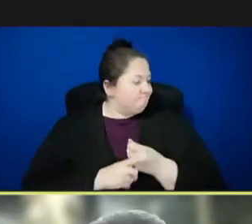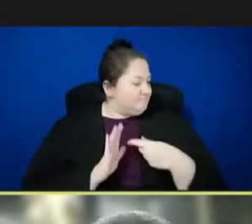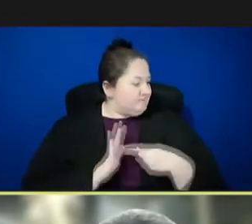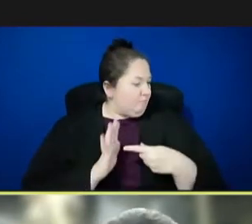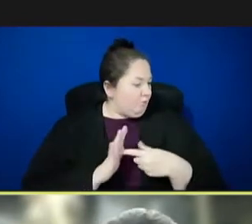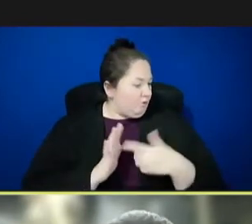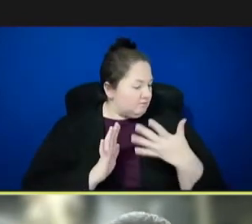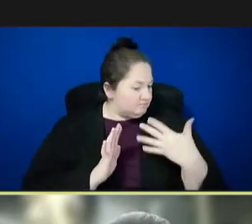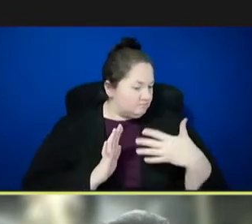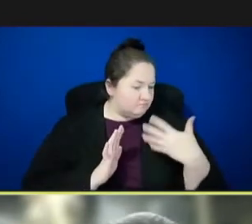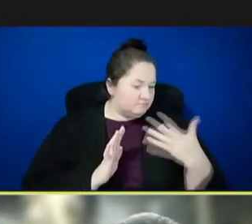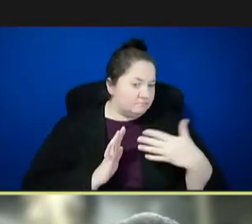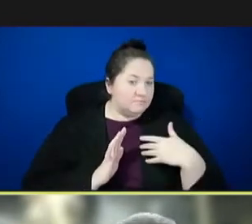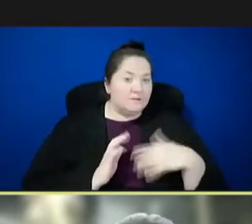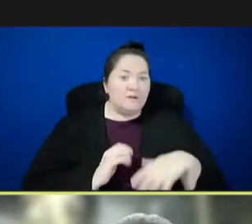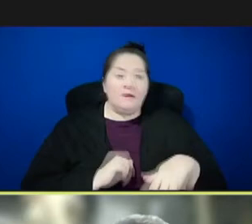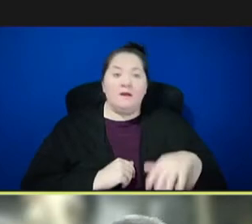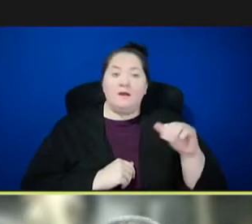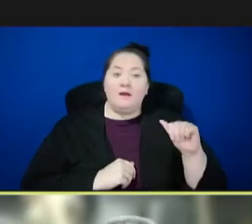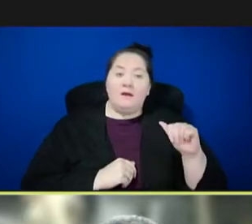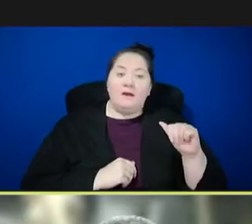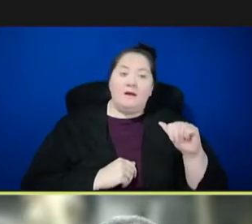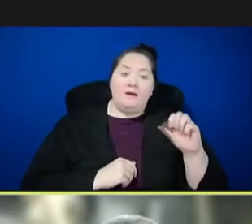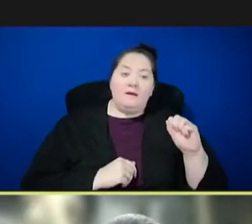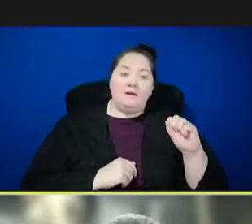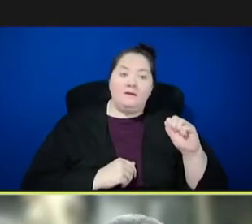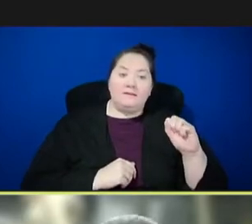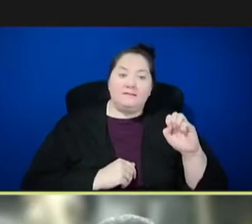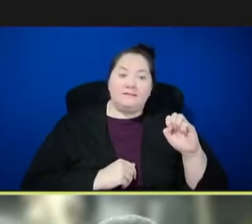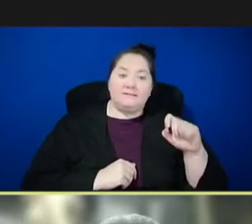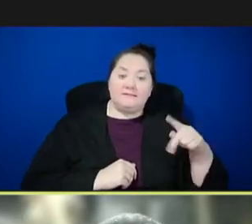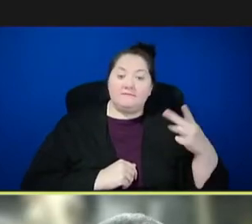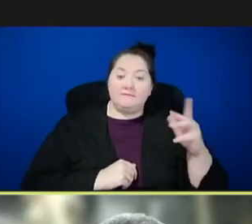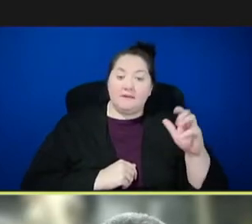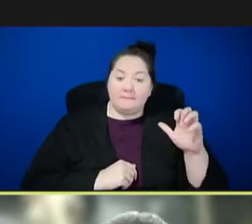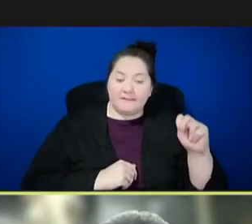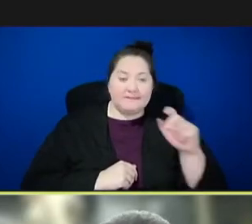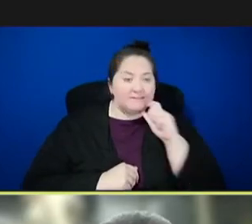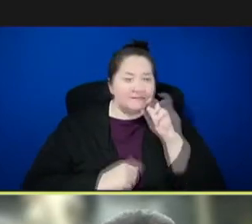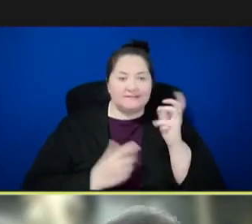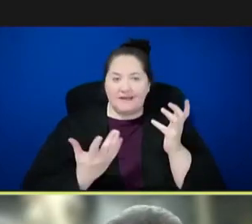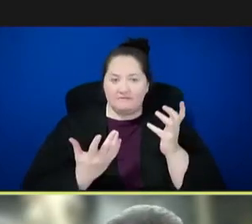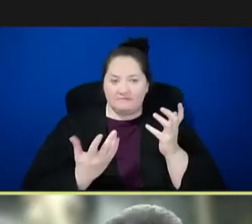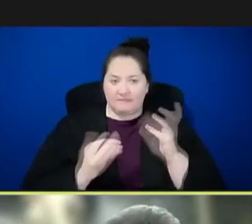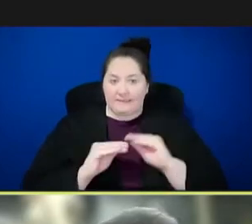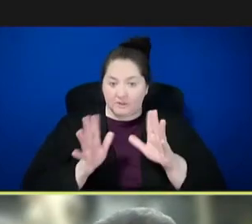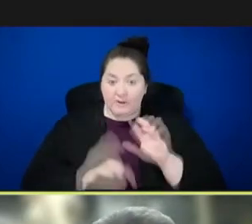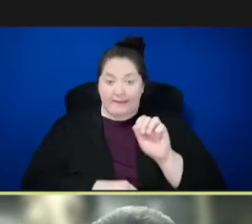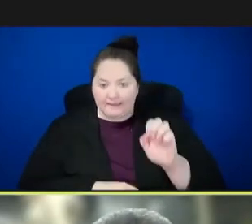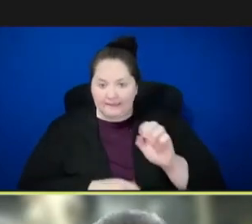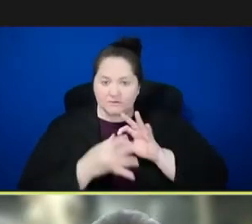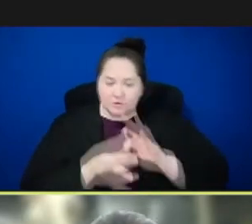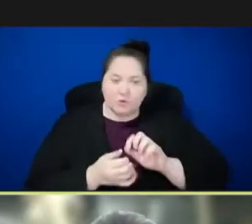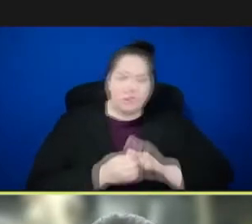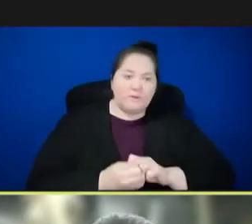acetaminophen, there's no clear AE associated to acetaminophen, and we would require why.